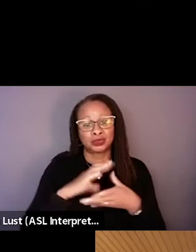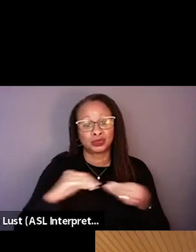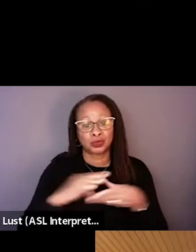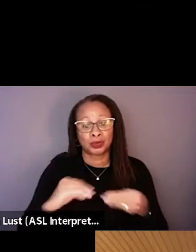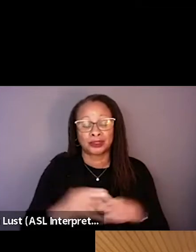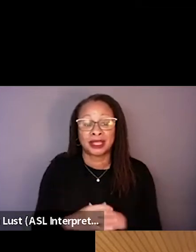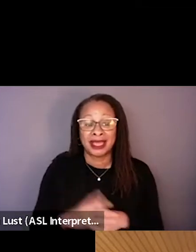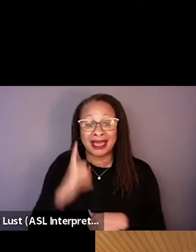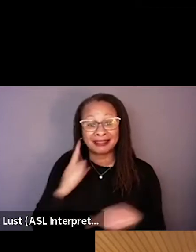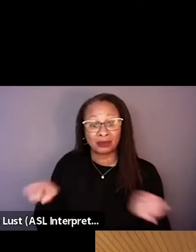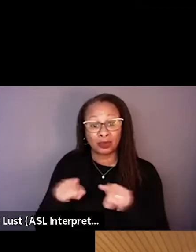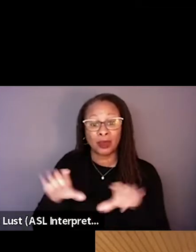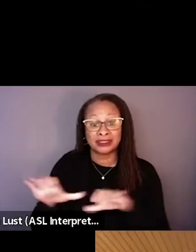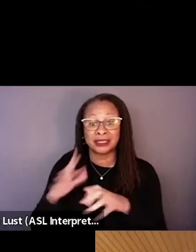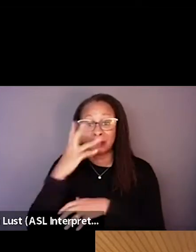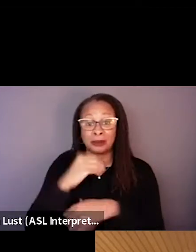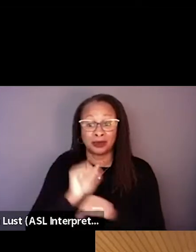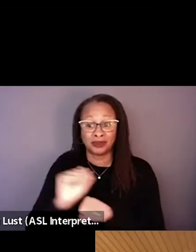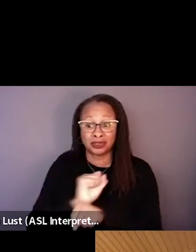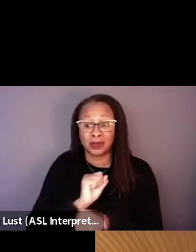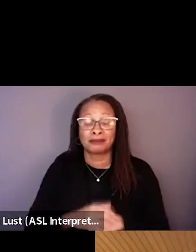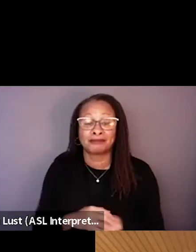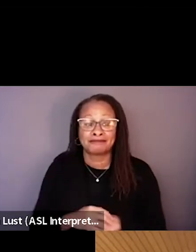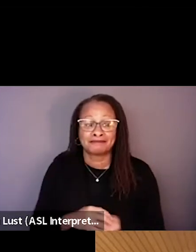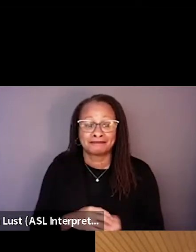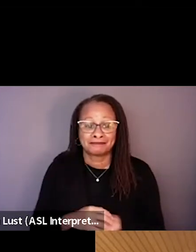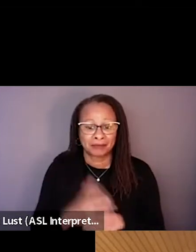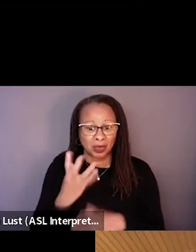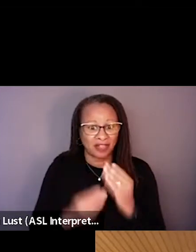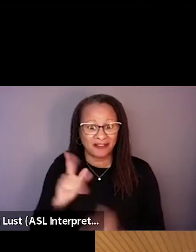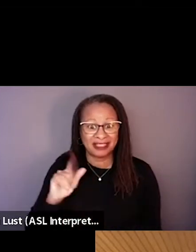I think you guys did just such a beautiful job, uh-oh, we've lost Lilas seems like.